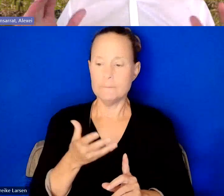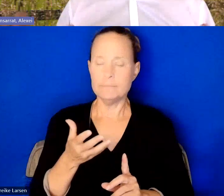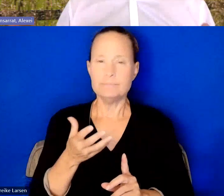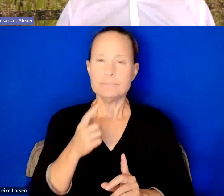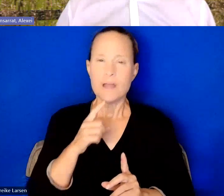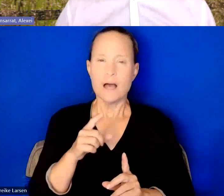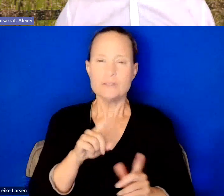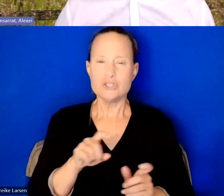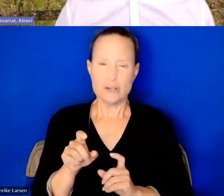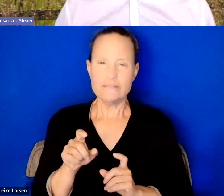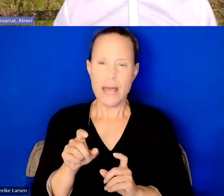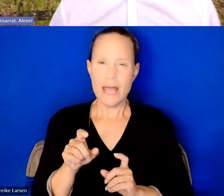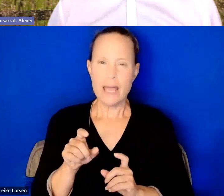A sort of a survey link.